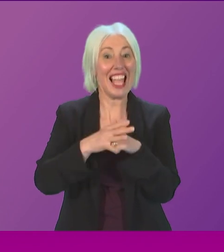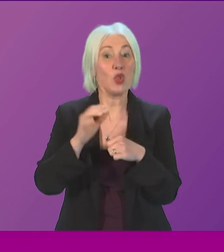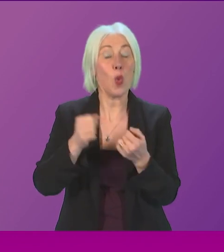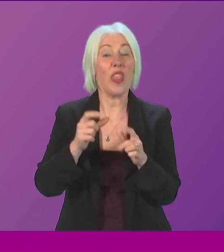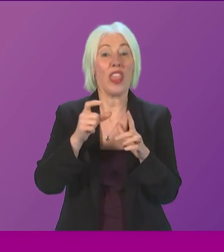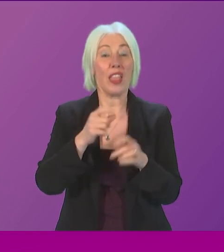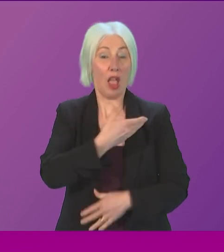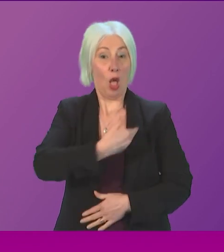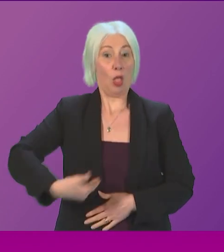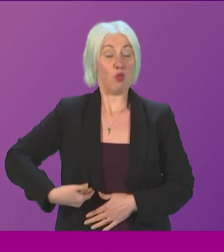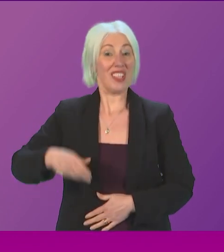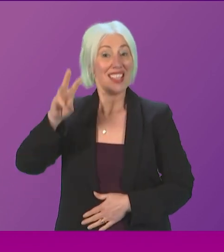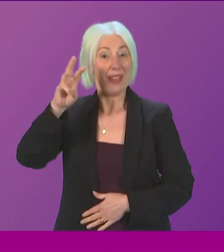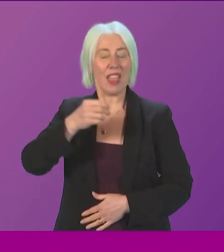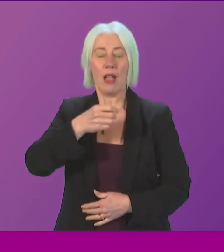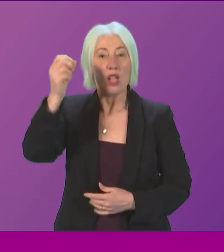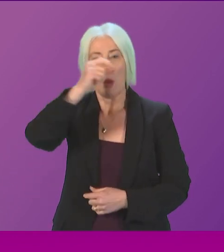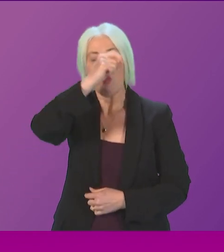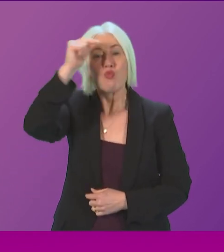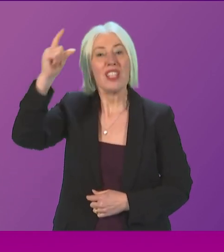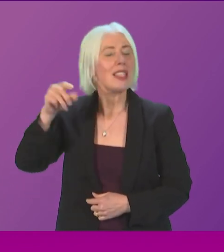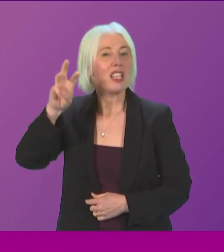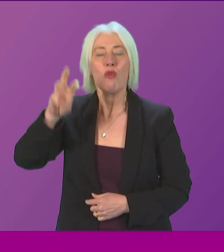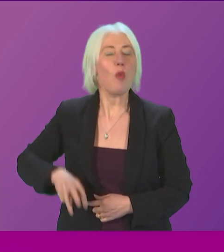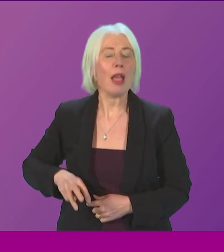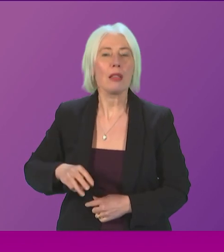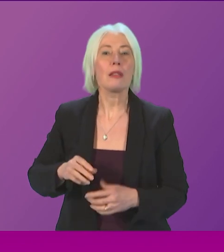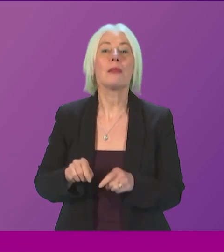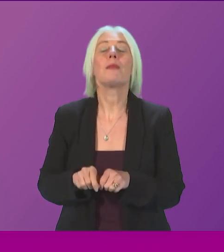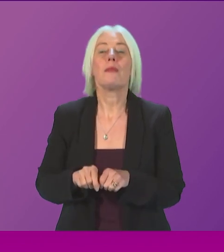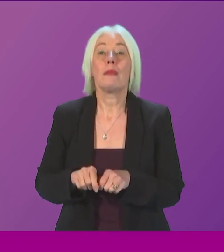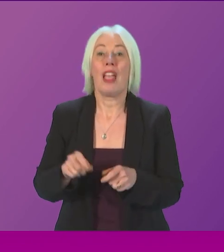change conference of the parties—COP26—when he spoke very powerfully about the need for